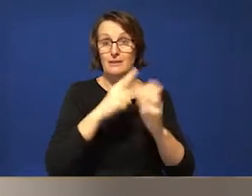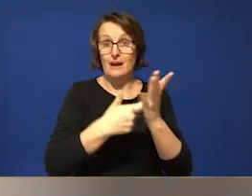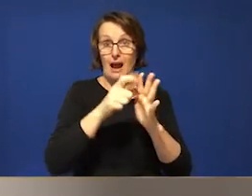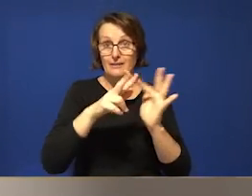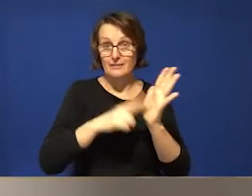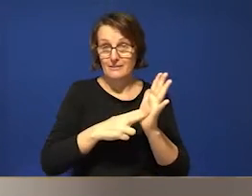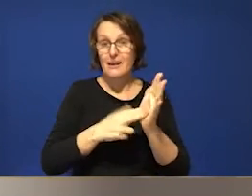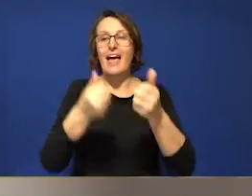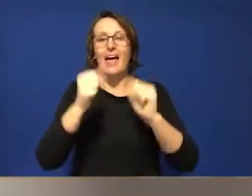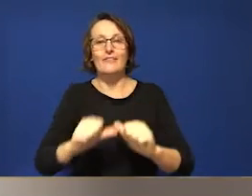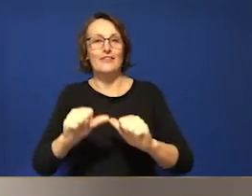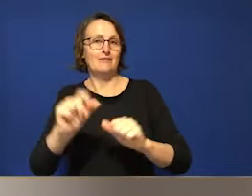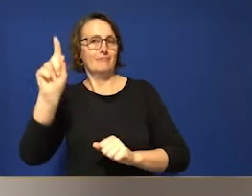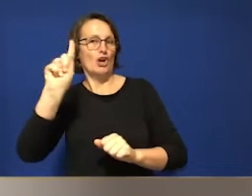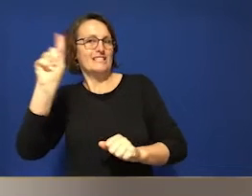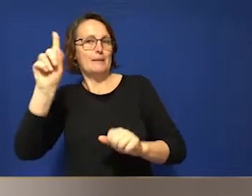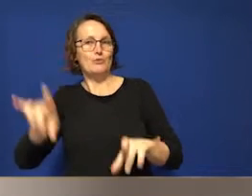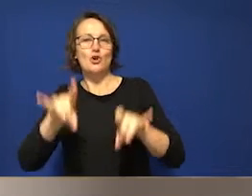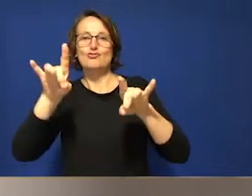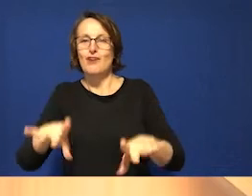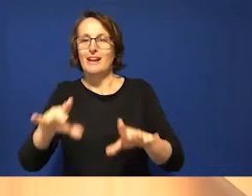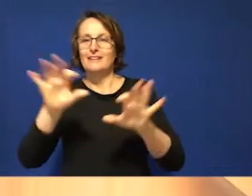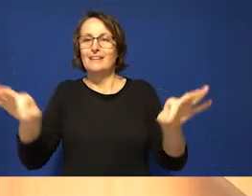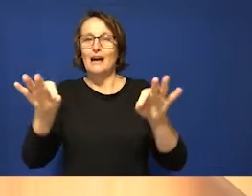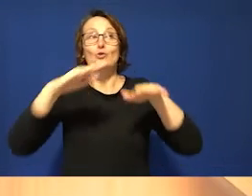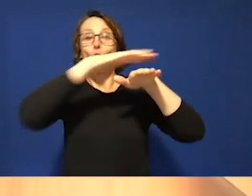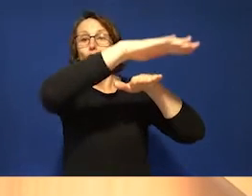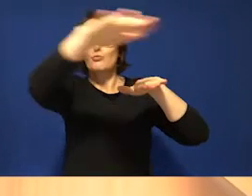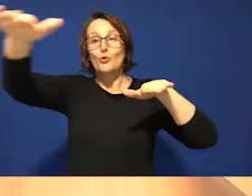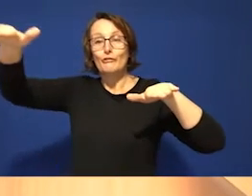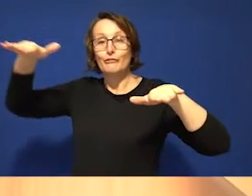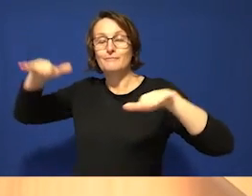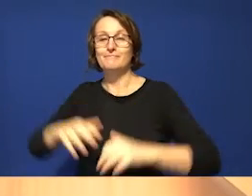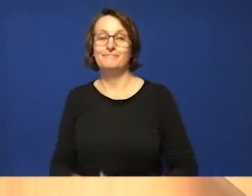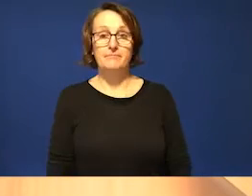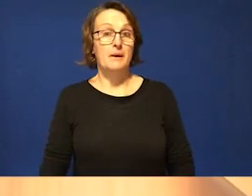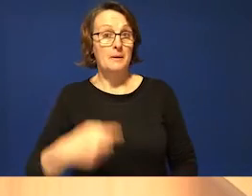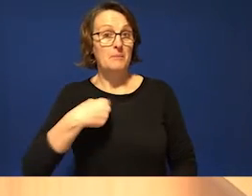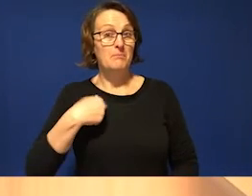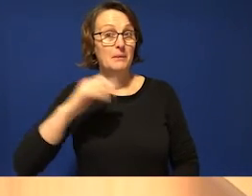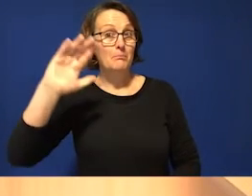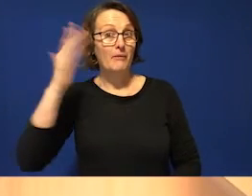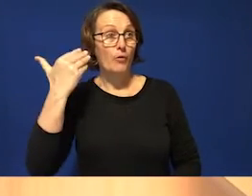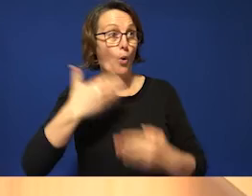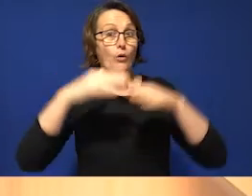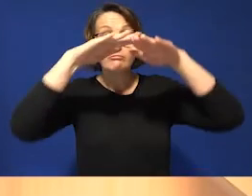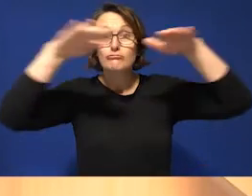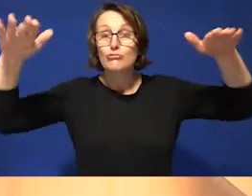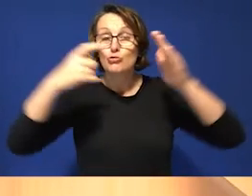And then there's a contemporary Australian garden on the roof. On the roof. I was up on the roof earlier and it's beautiful. Absolutely beautiful.